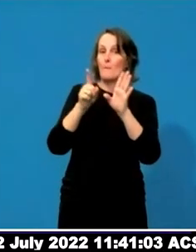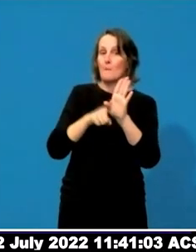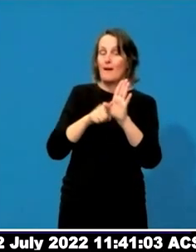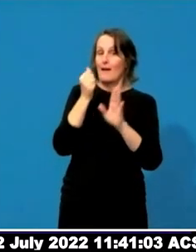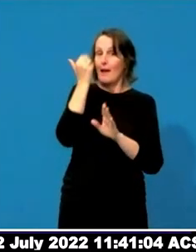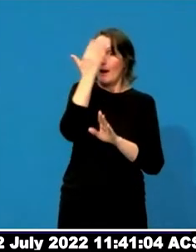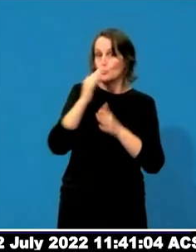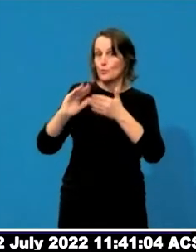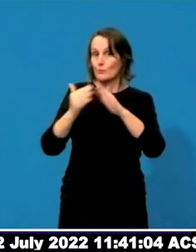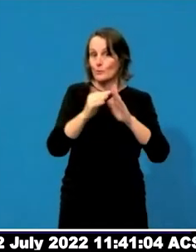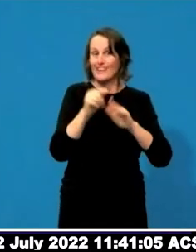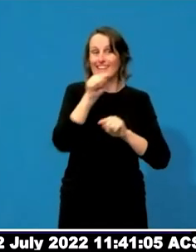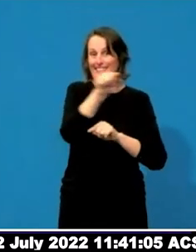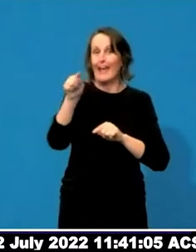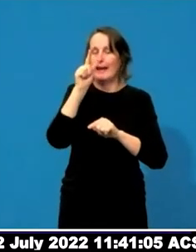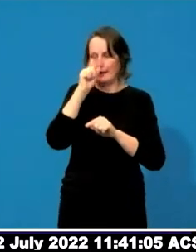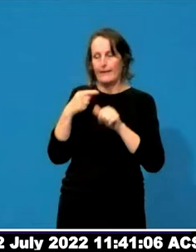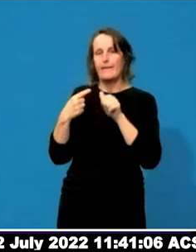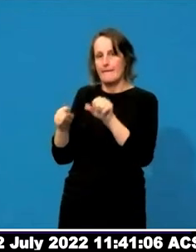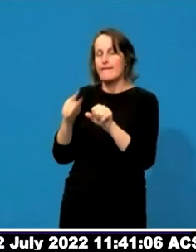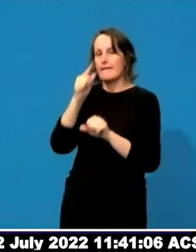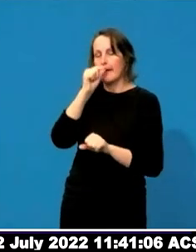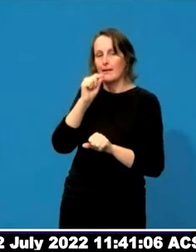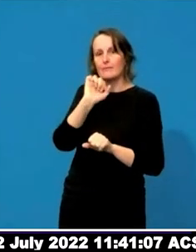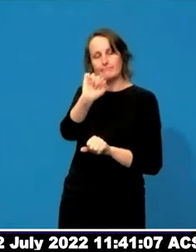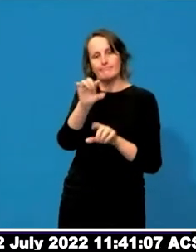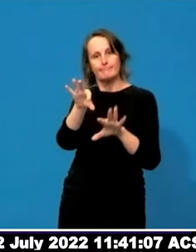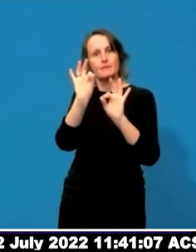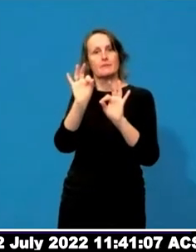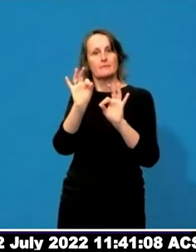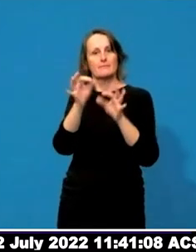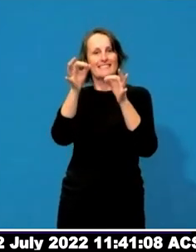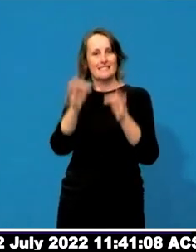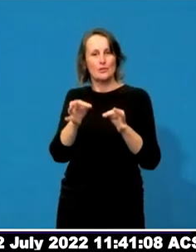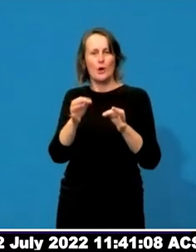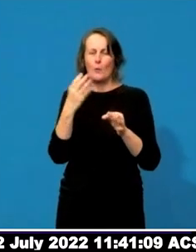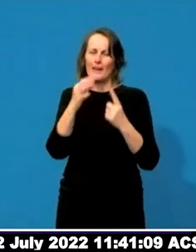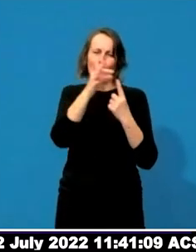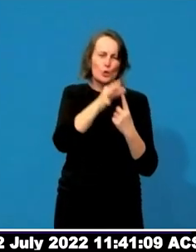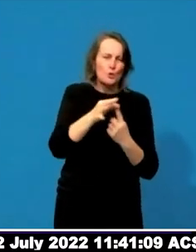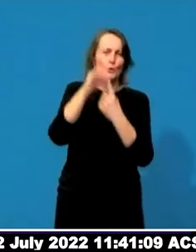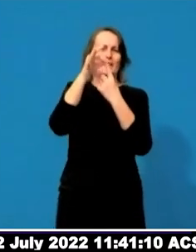And there's unique solutions for the different - different places.